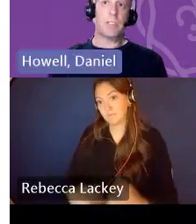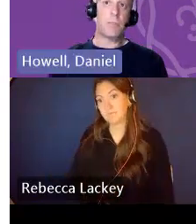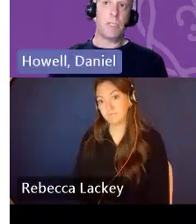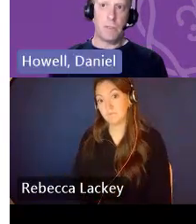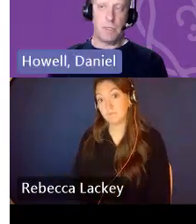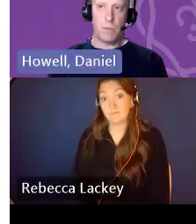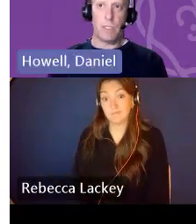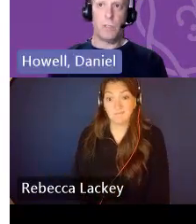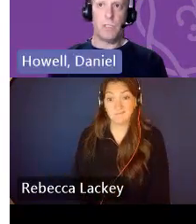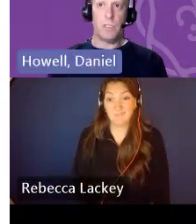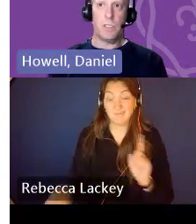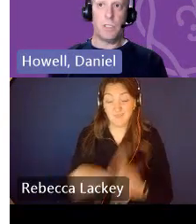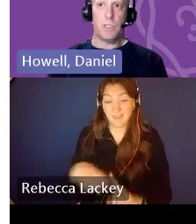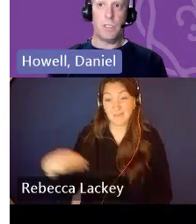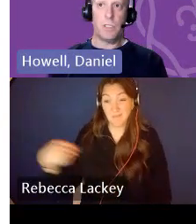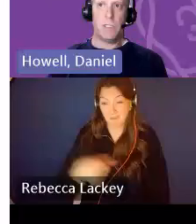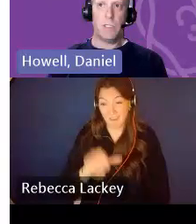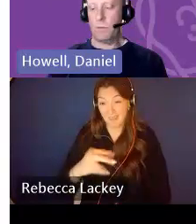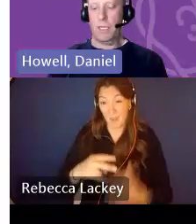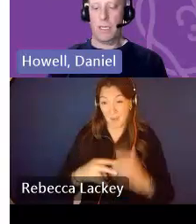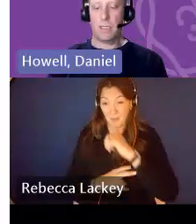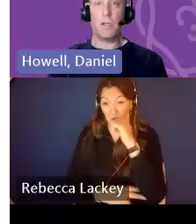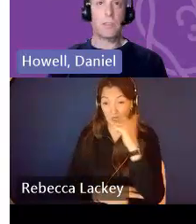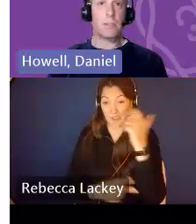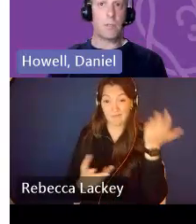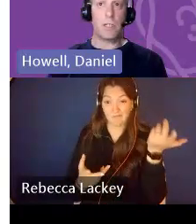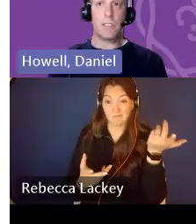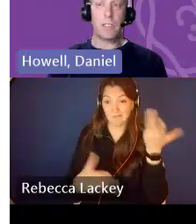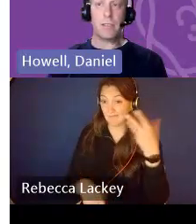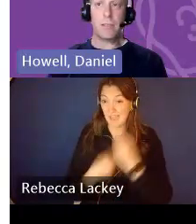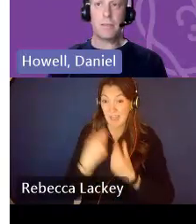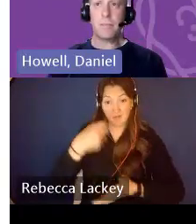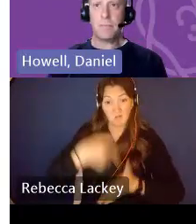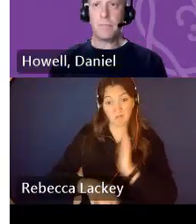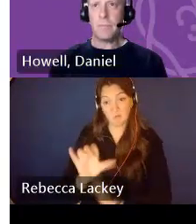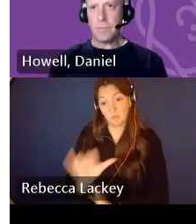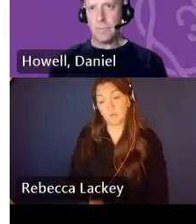you'd have to pay for the temporary bridge. So, that would be added cost to the project.